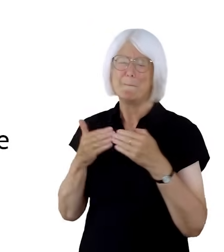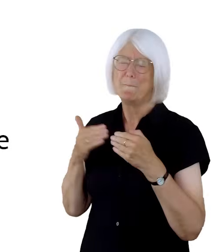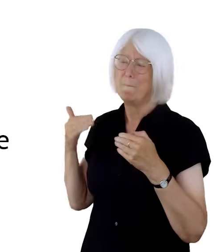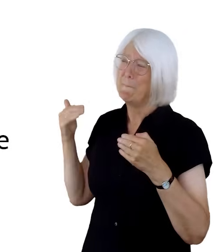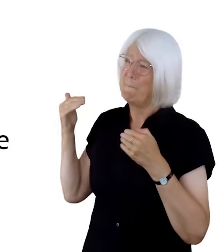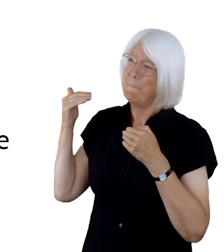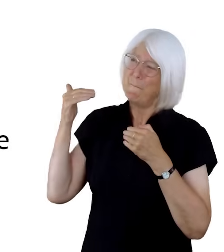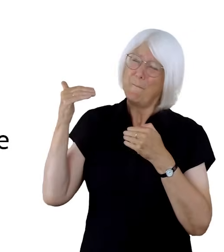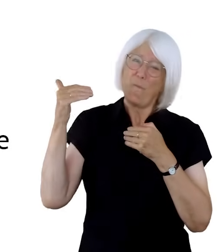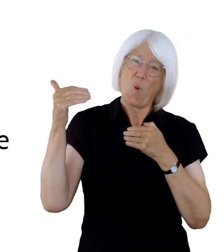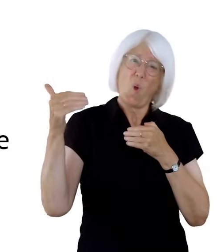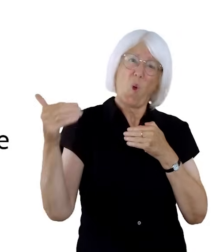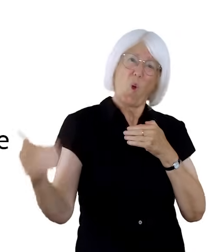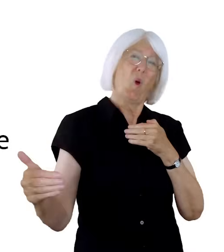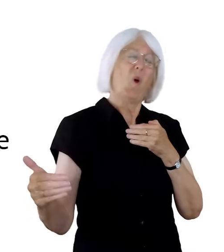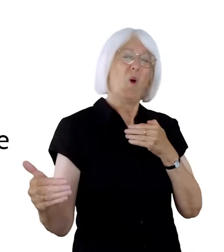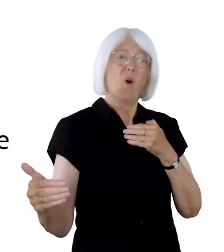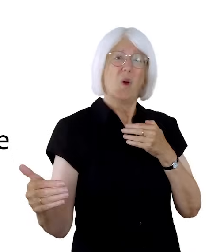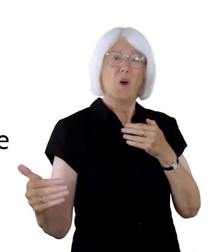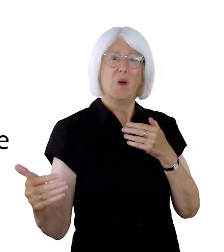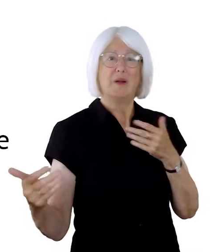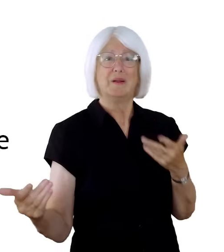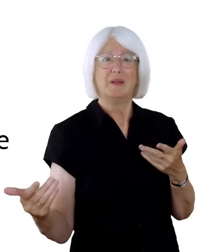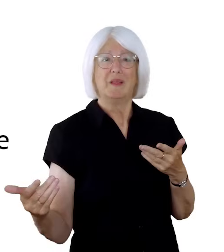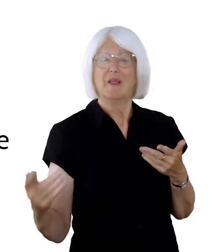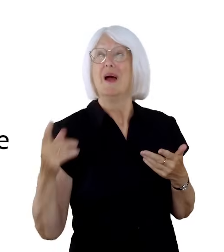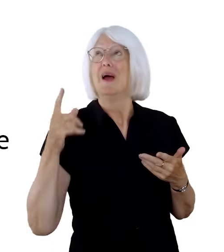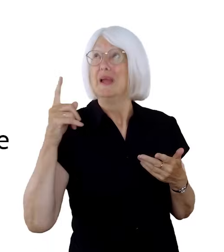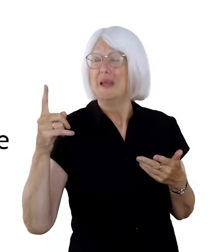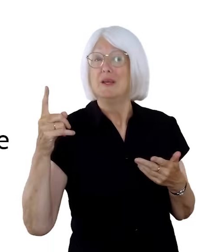How vast beyond all measure